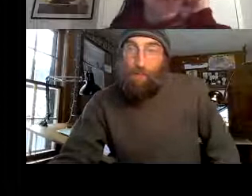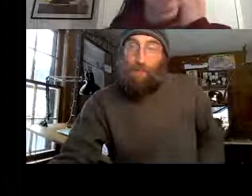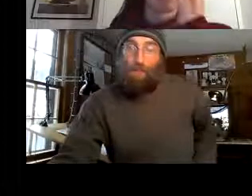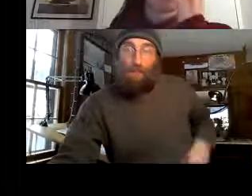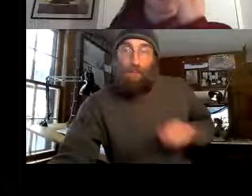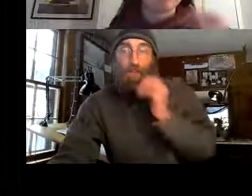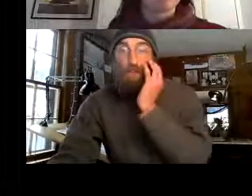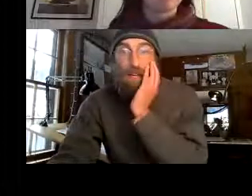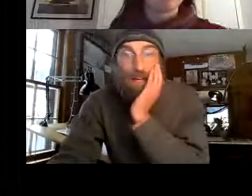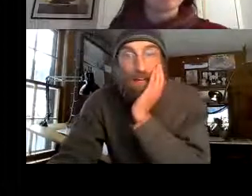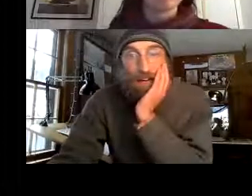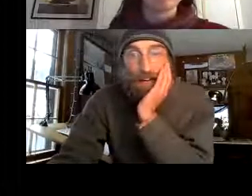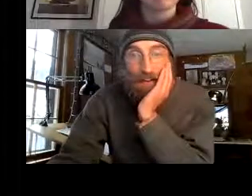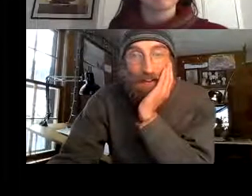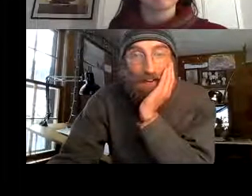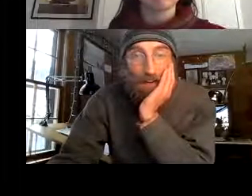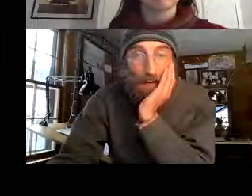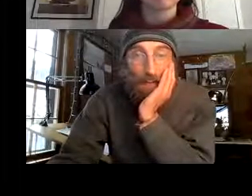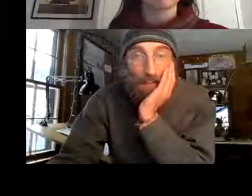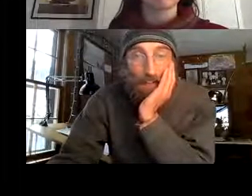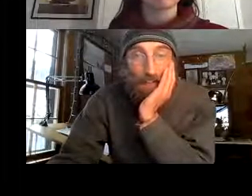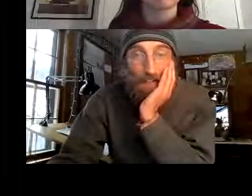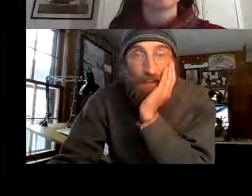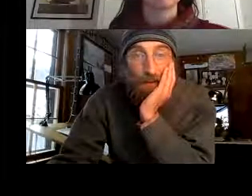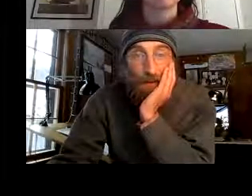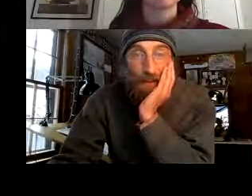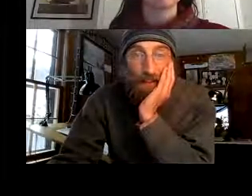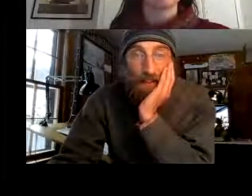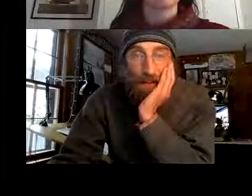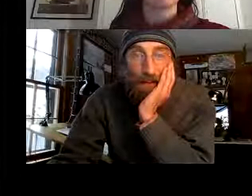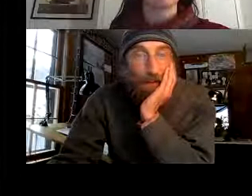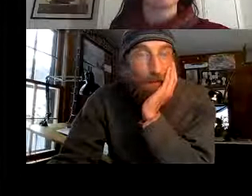people to learn to read, uh. or for anybody to teach them. So this fellow,